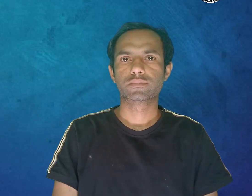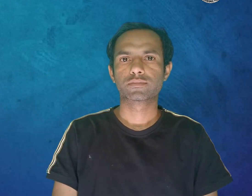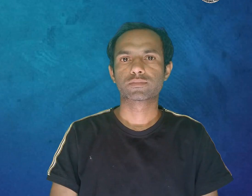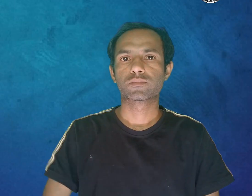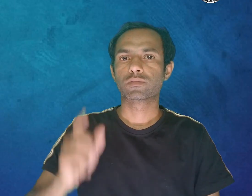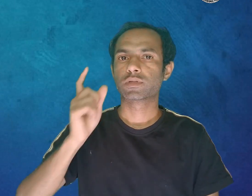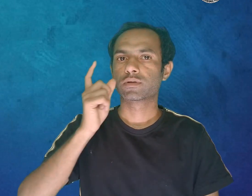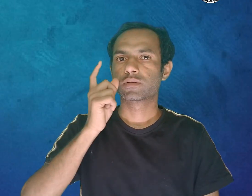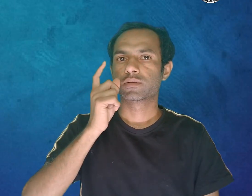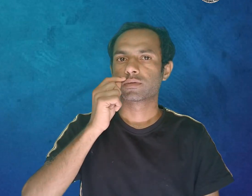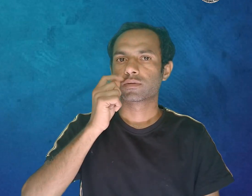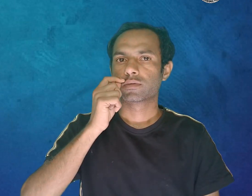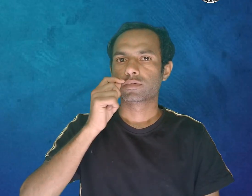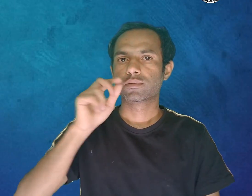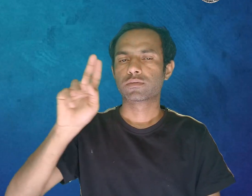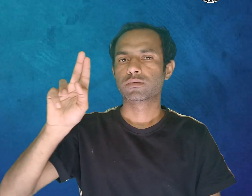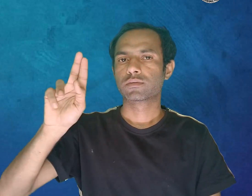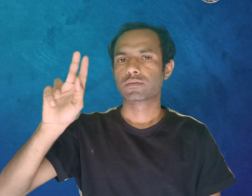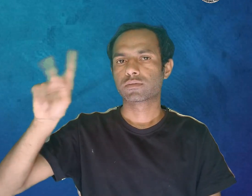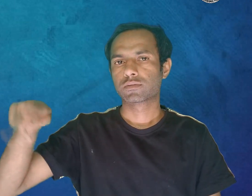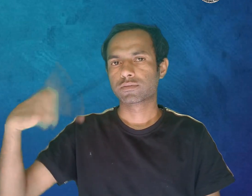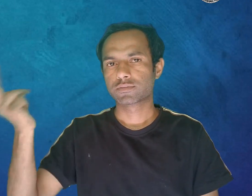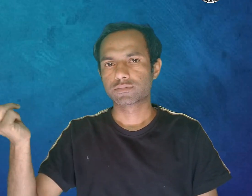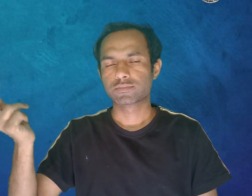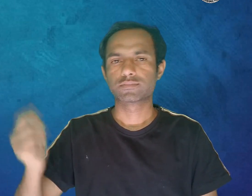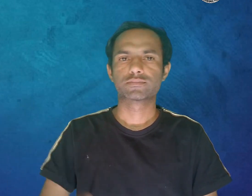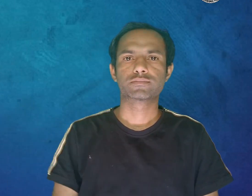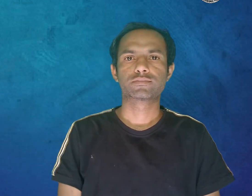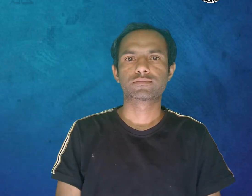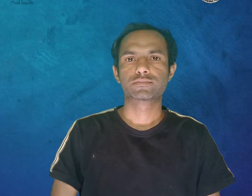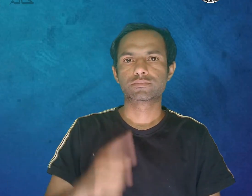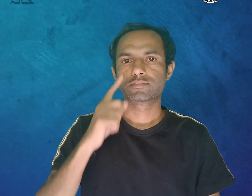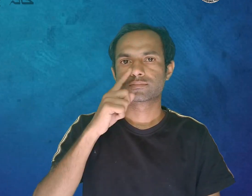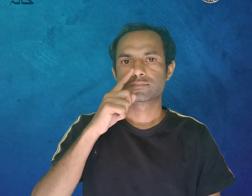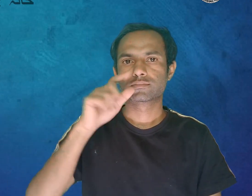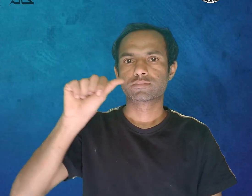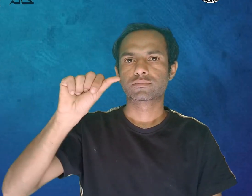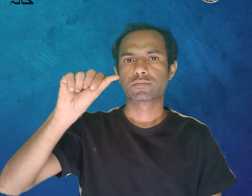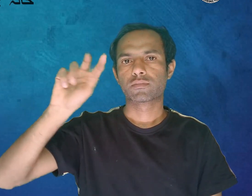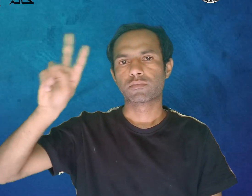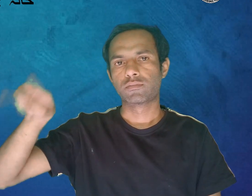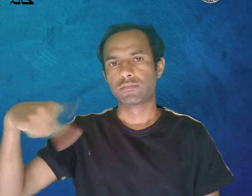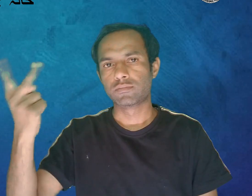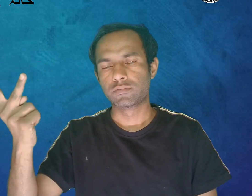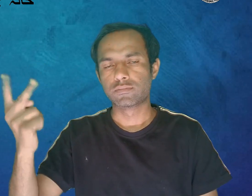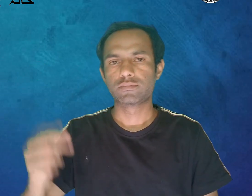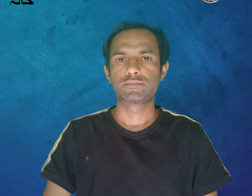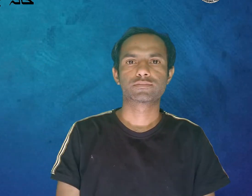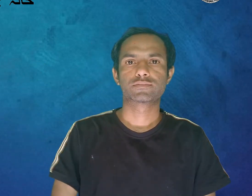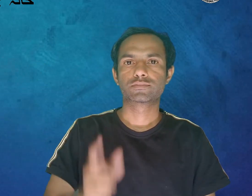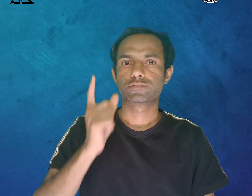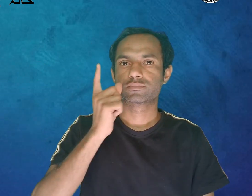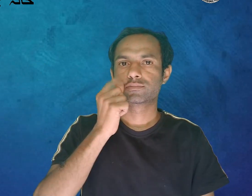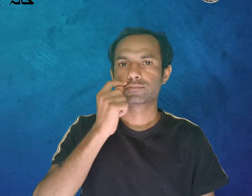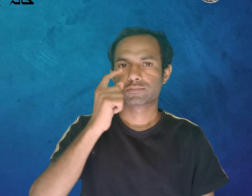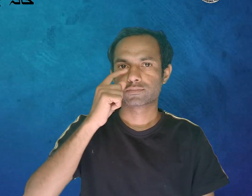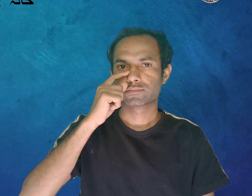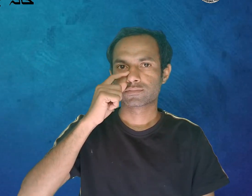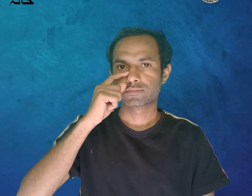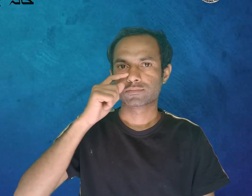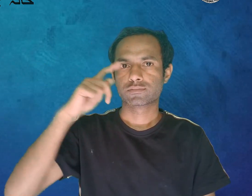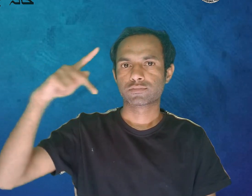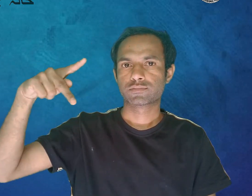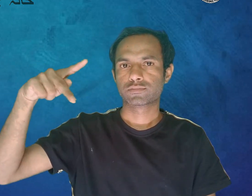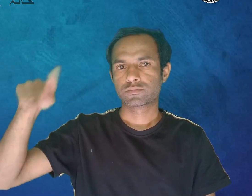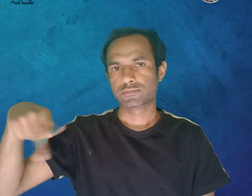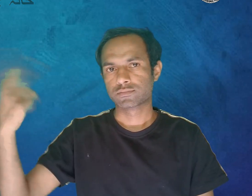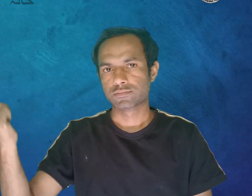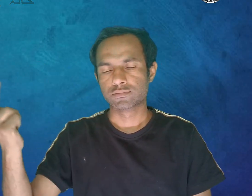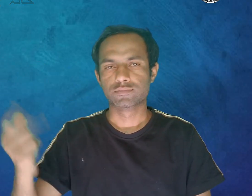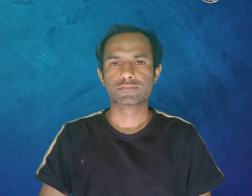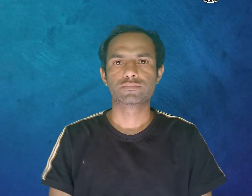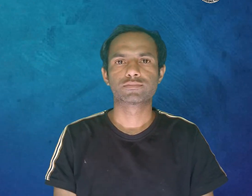Uncle , Aunt , Piblings